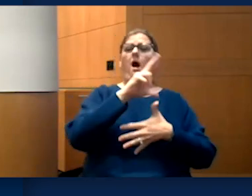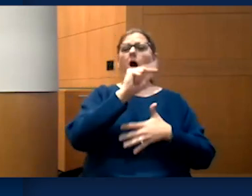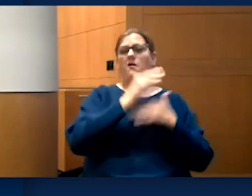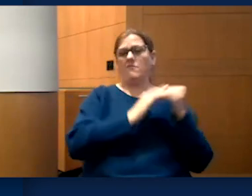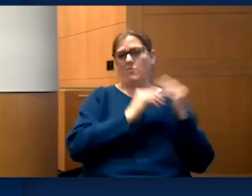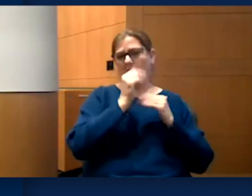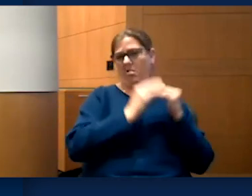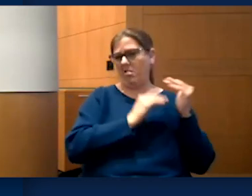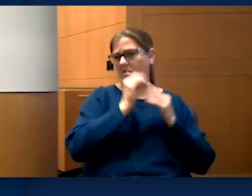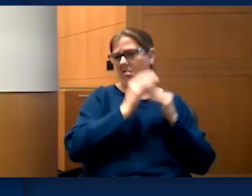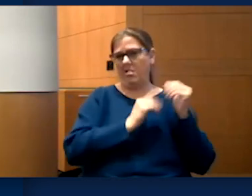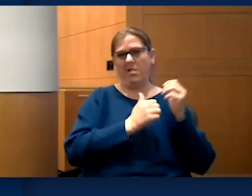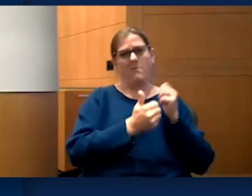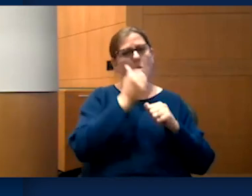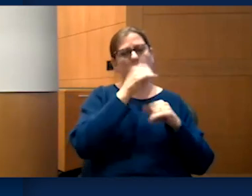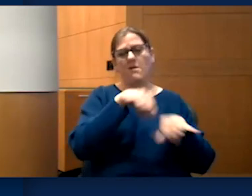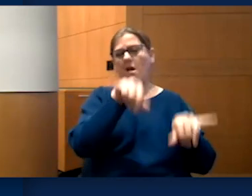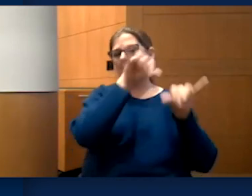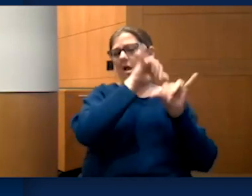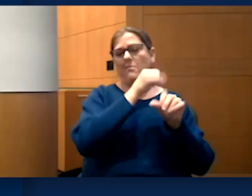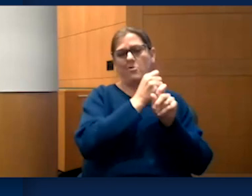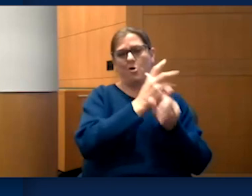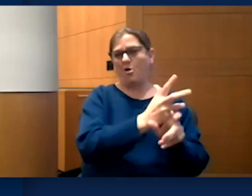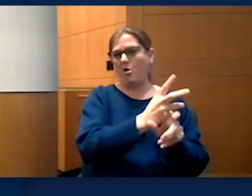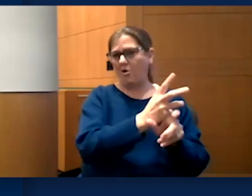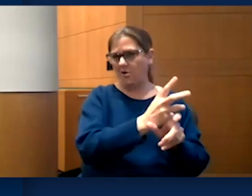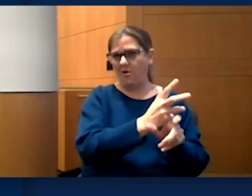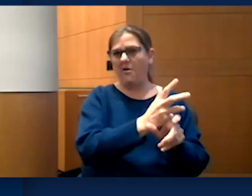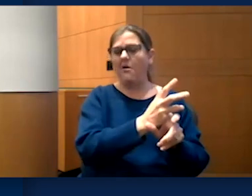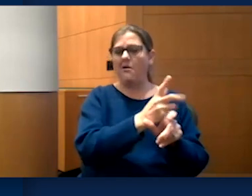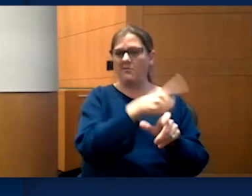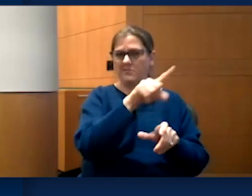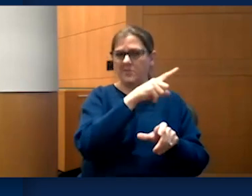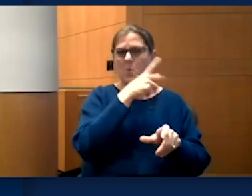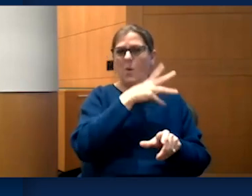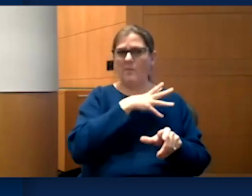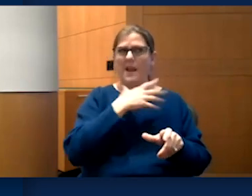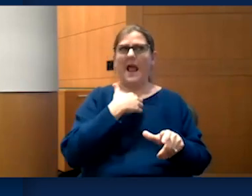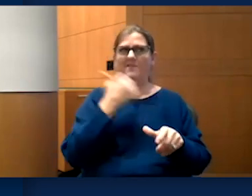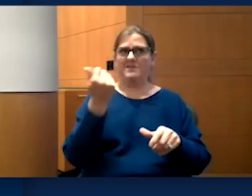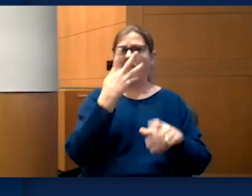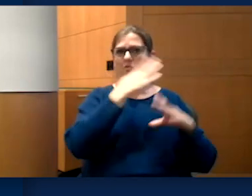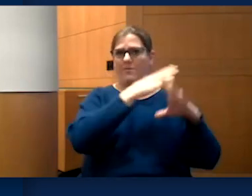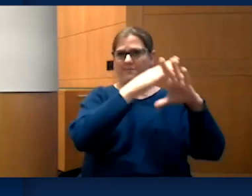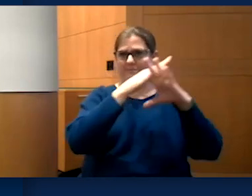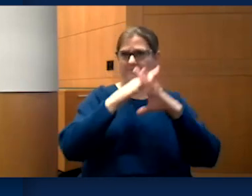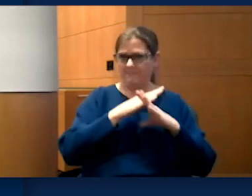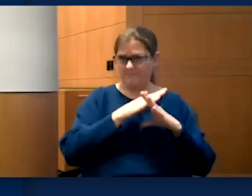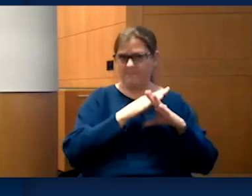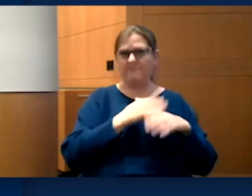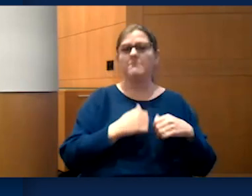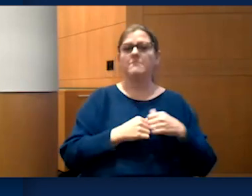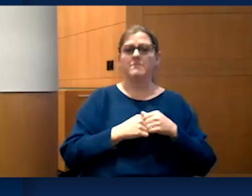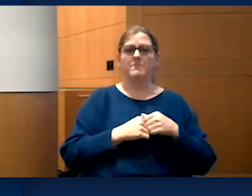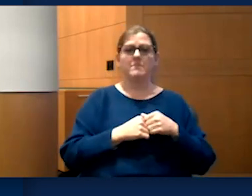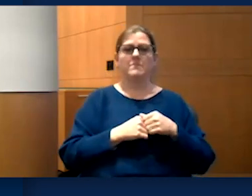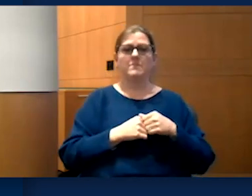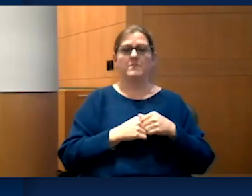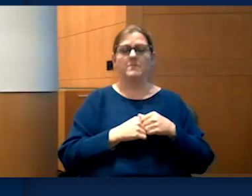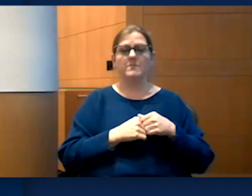So, we tried to figure out, what are the attributes of cervical cancer screening techniques? How can we measure those and how can we identify them?